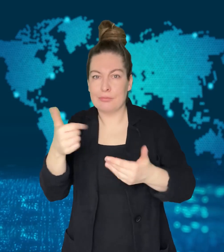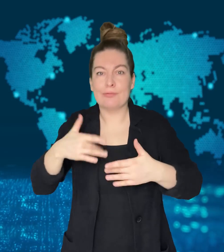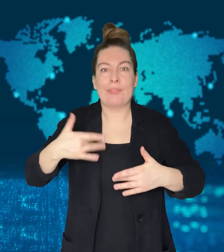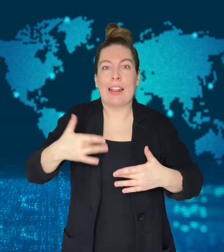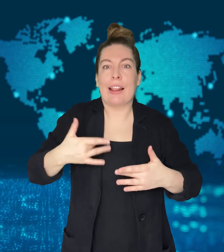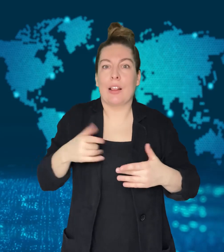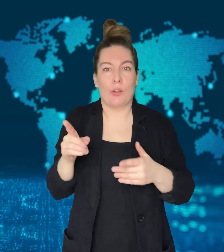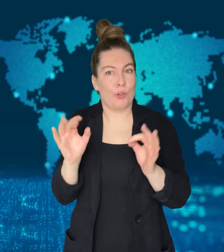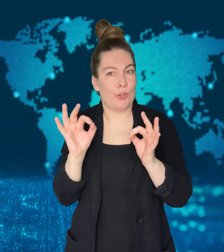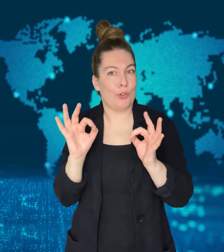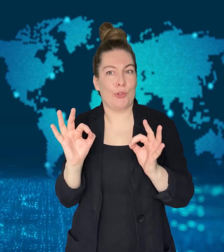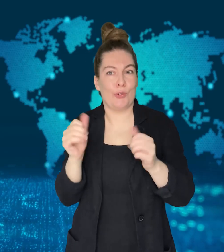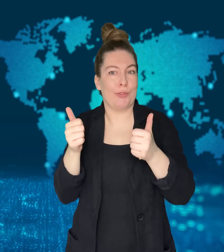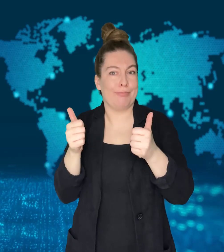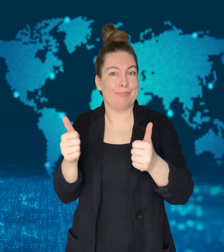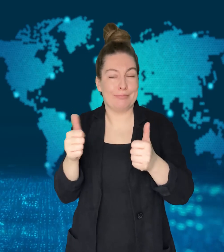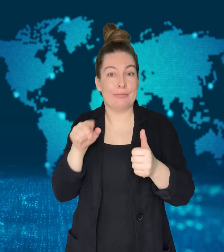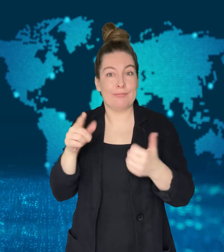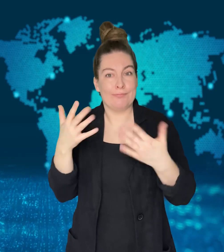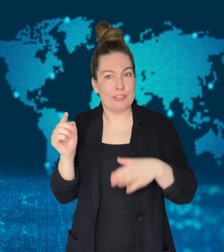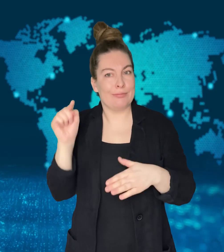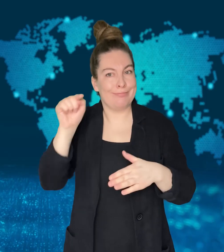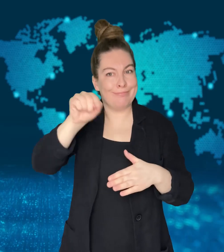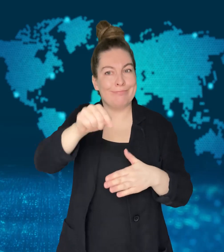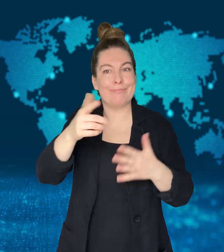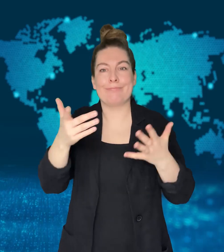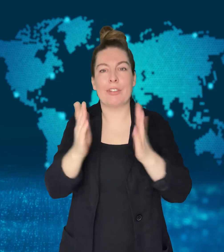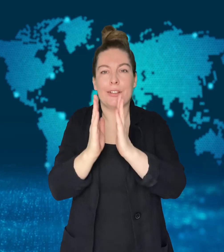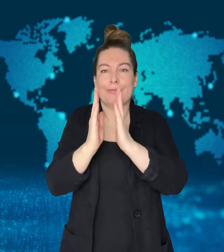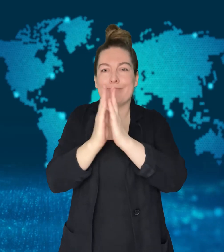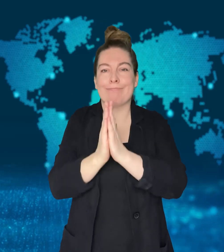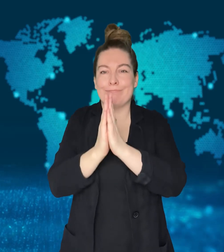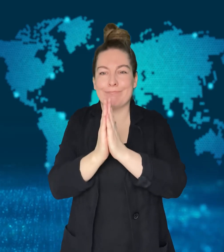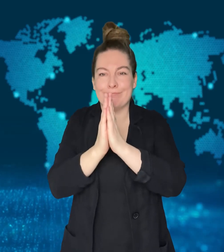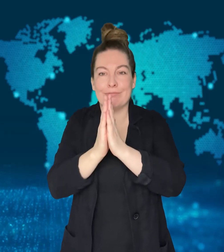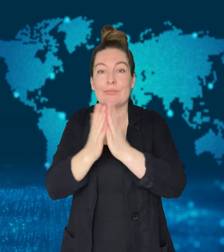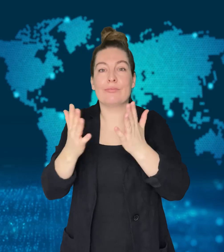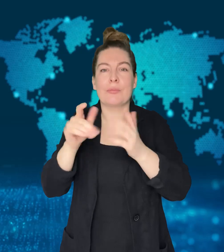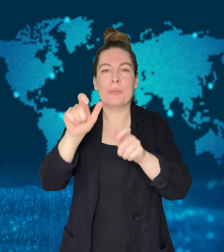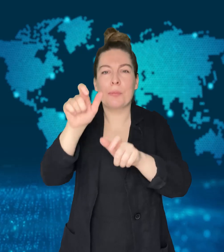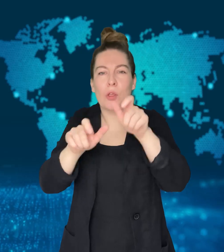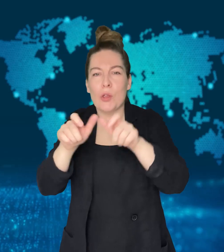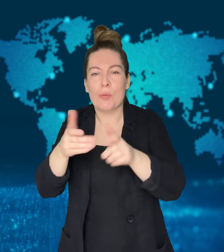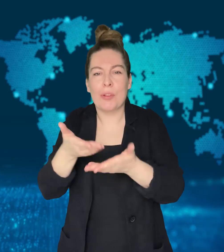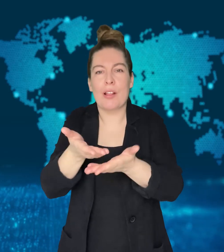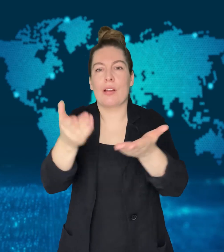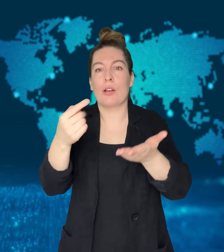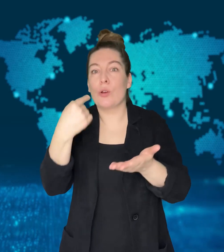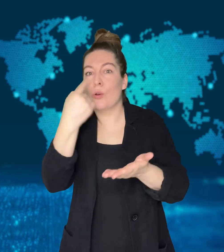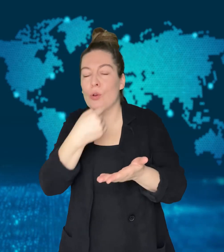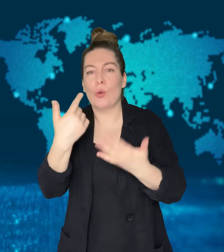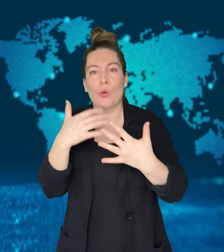His doctor says he is in good spirits. He has participated in a Holy Mass with those who